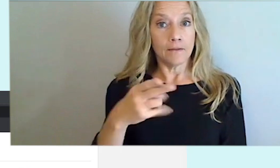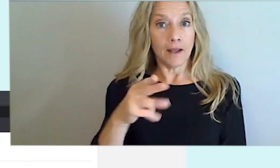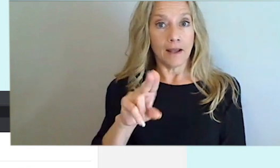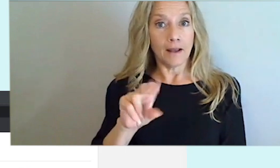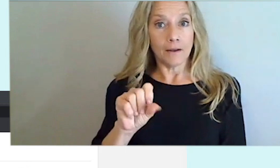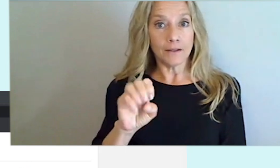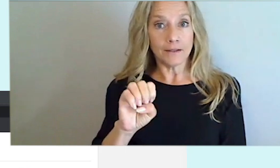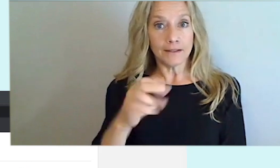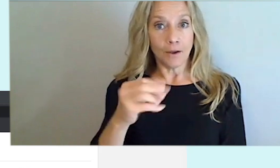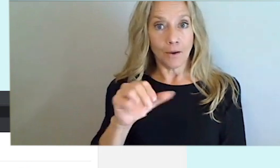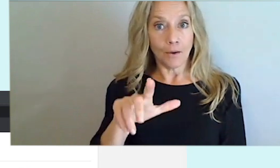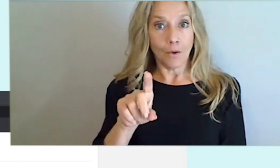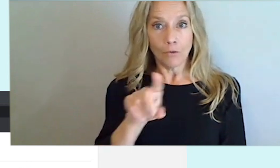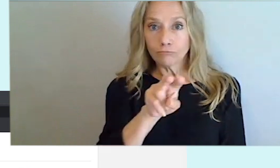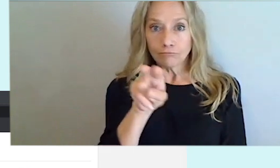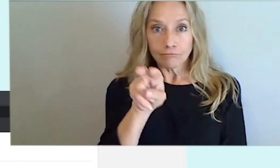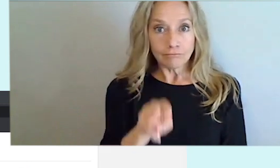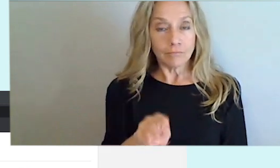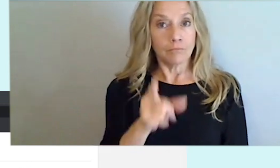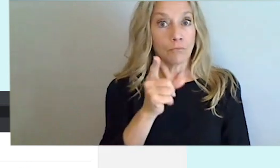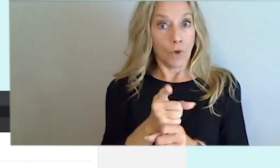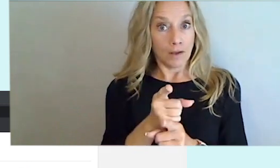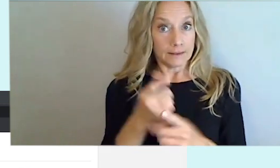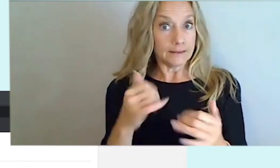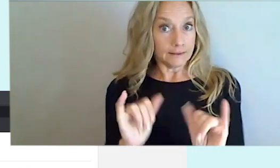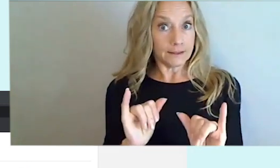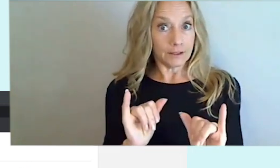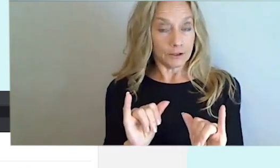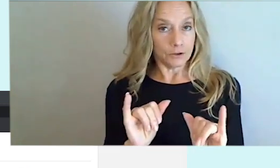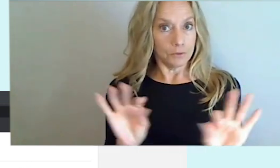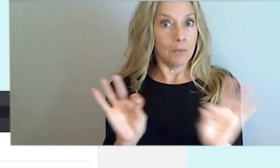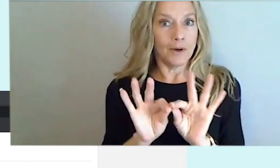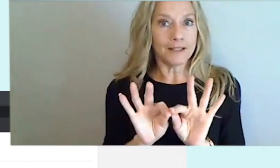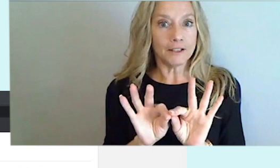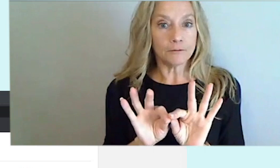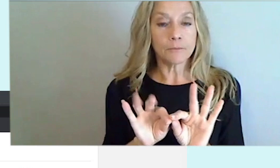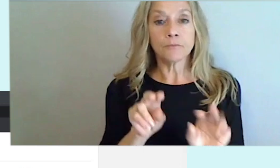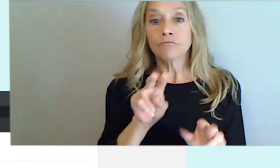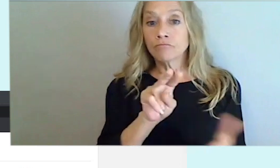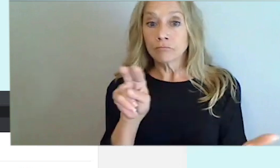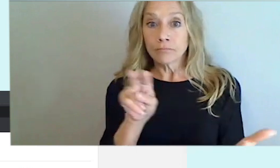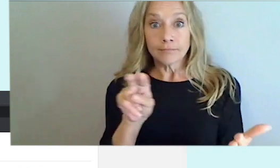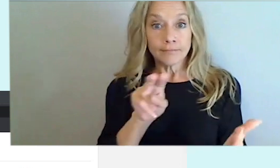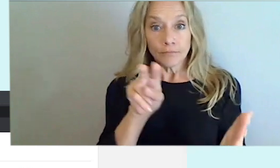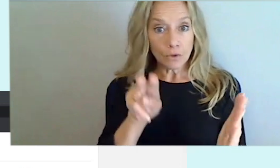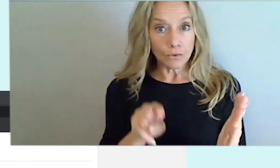correct. Review the information in the Head of Household Home